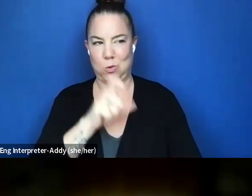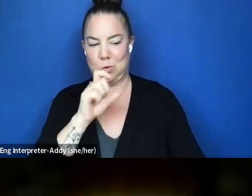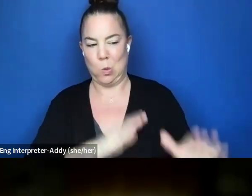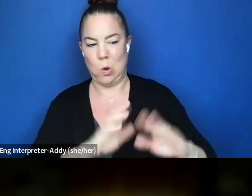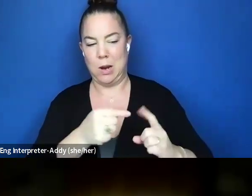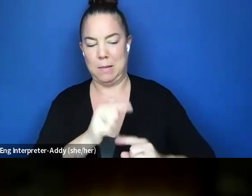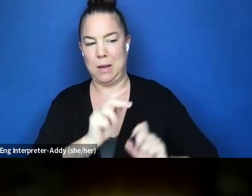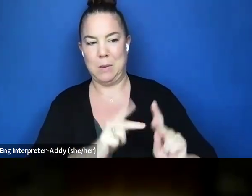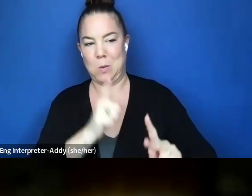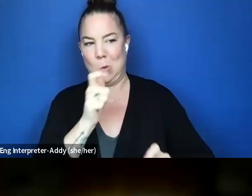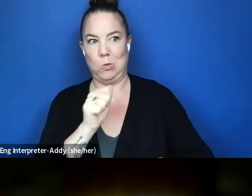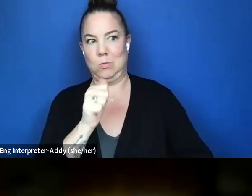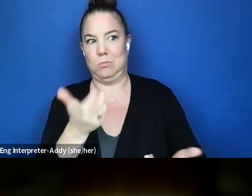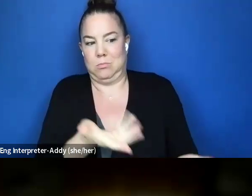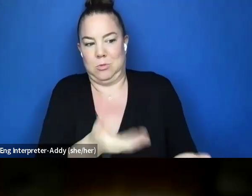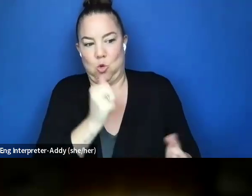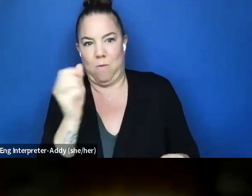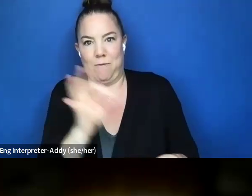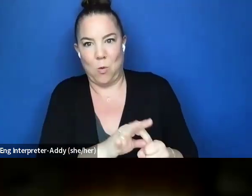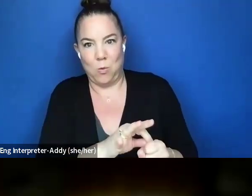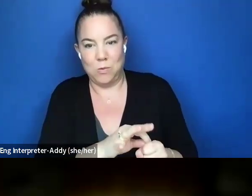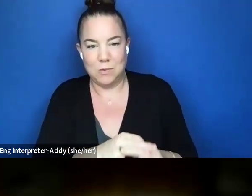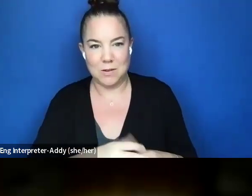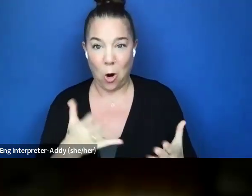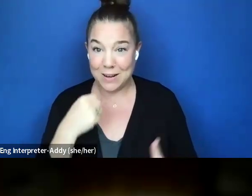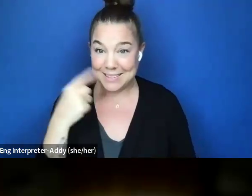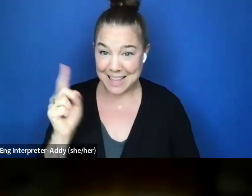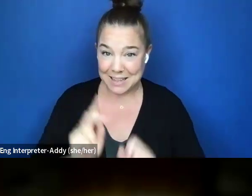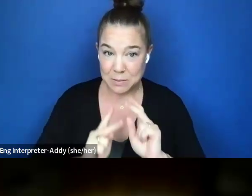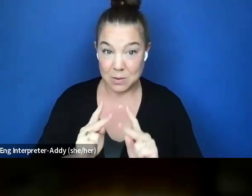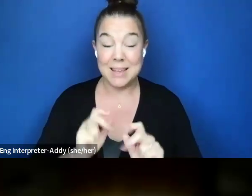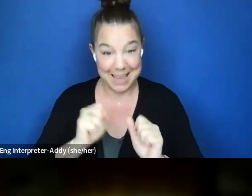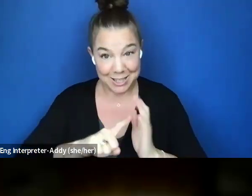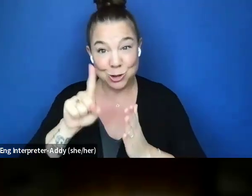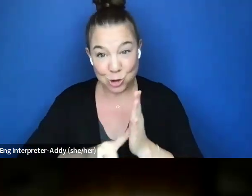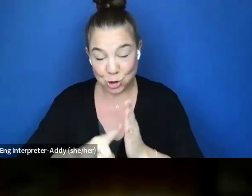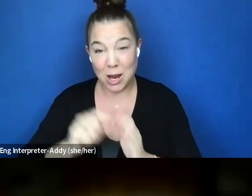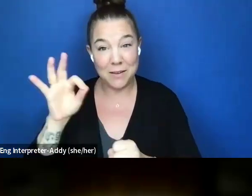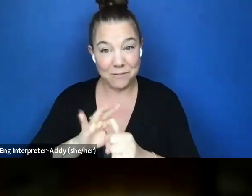Don Posh: your vote. You're already telling them that they they look at the voter rolls, are you are you there?